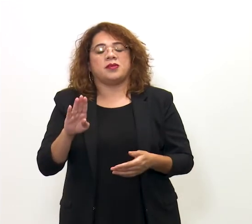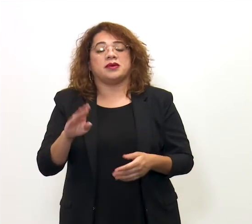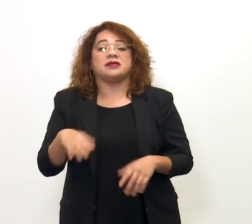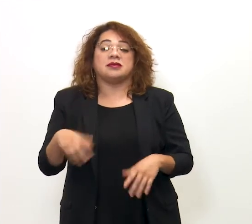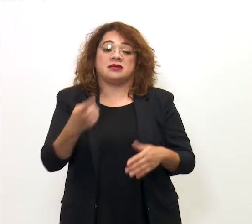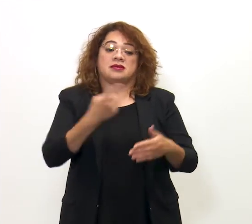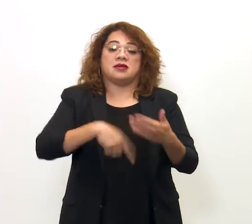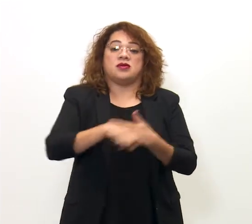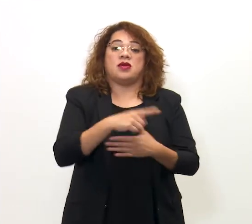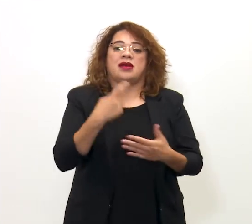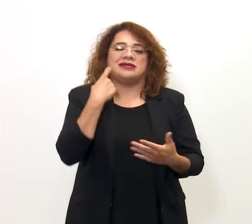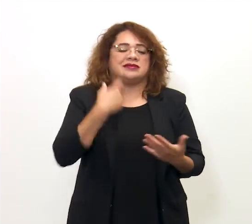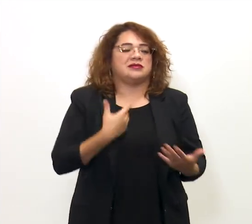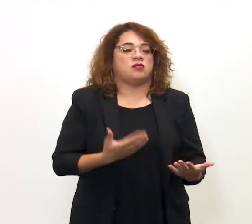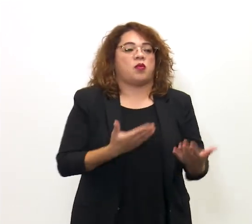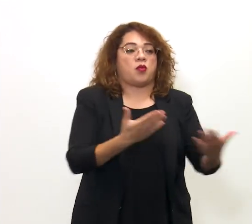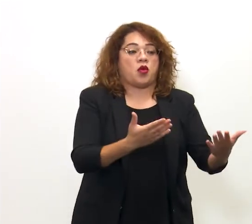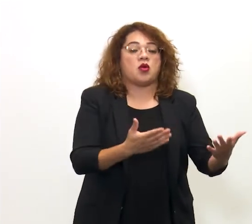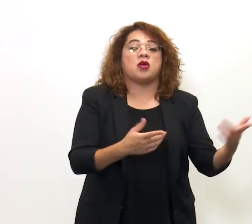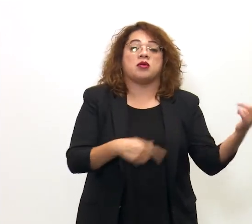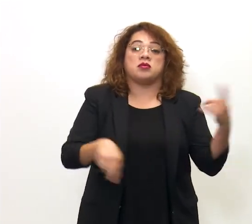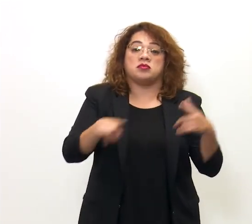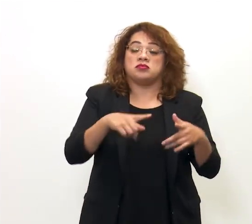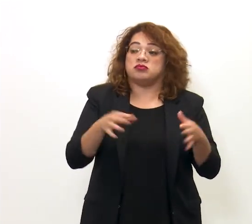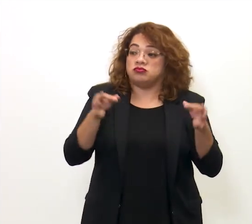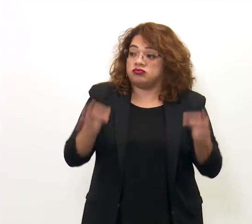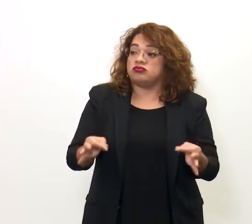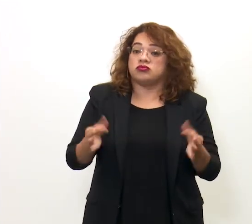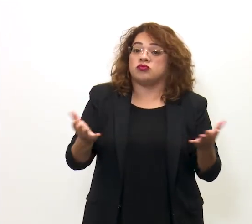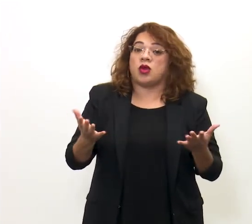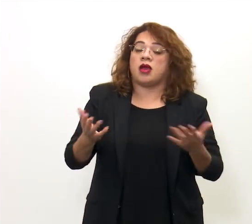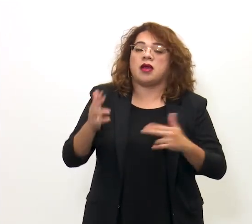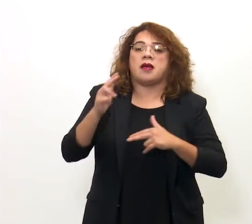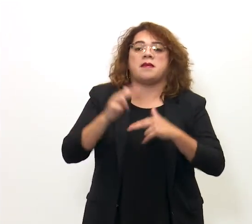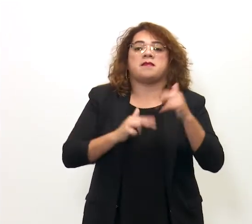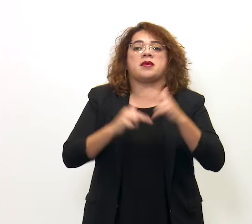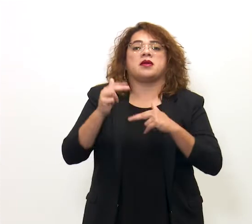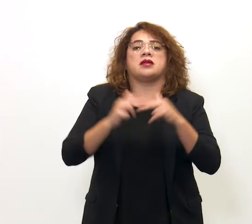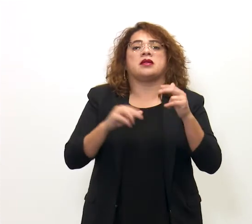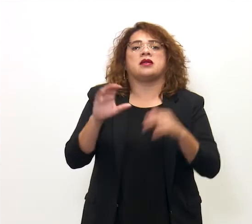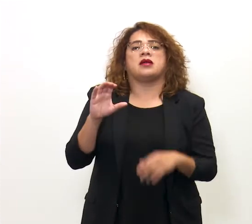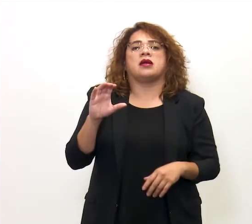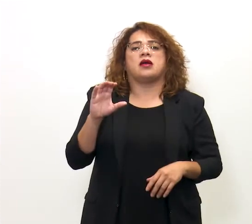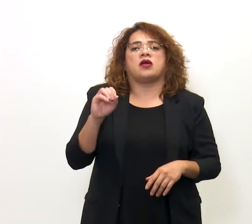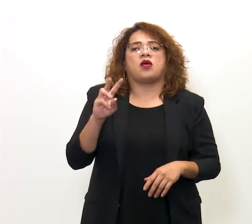put in front of them to officially begin the process of building a COVID memorial. The,